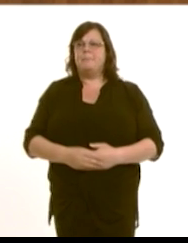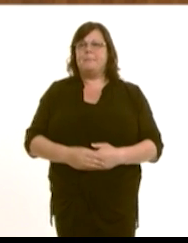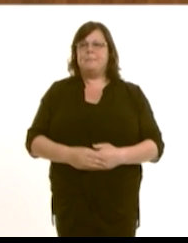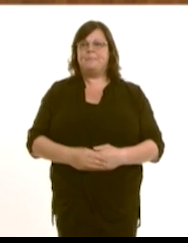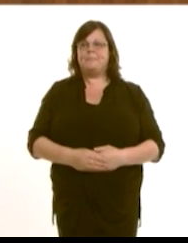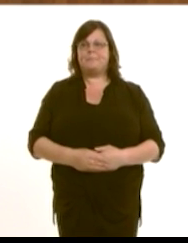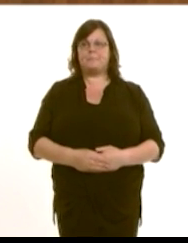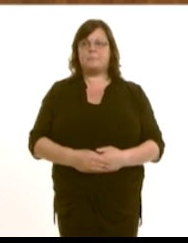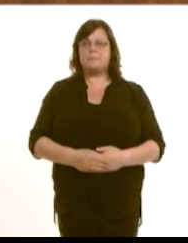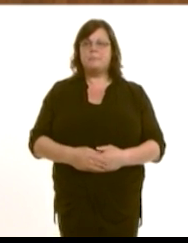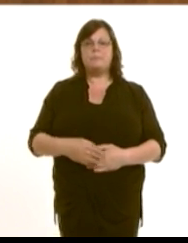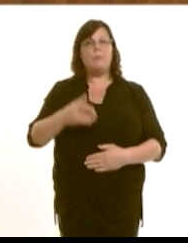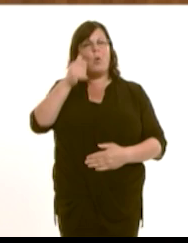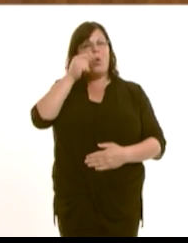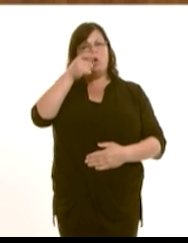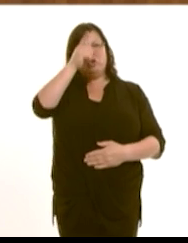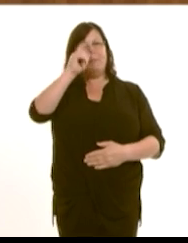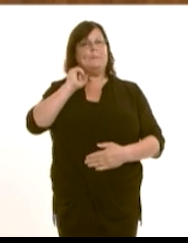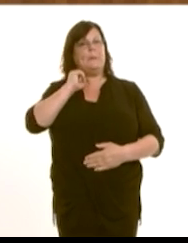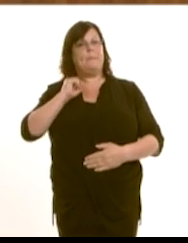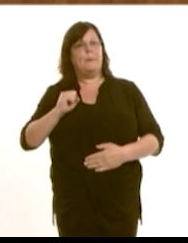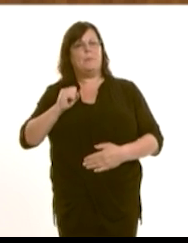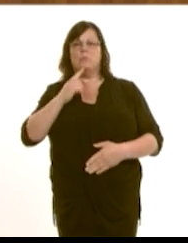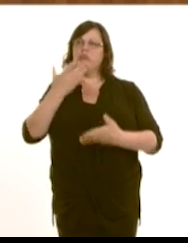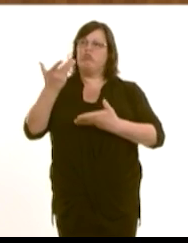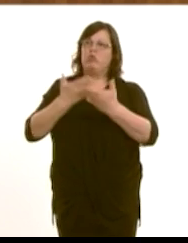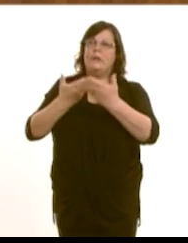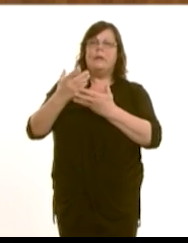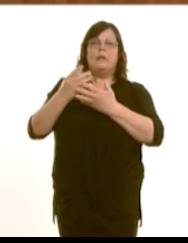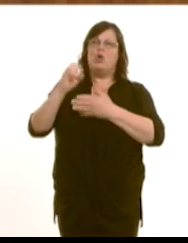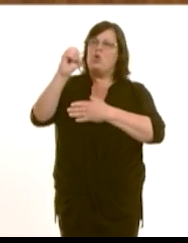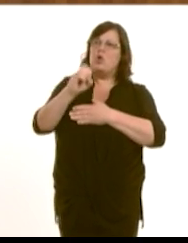A German commitment to free trade in the EU is the best way that we can get what we both want.